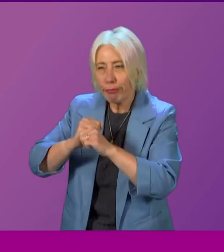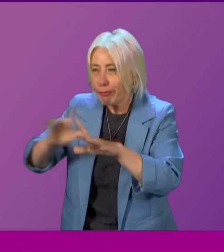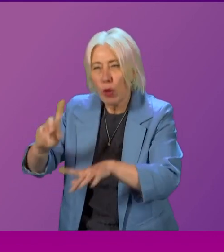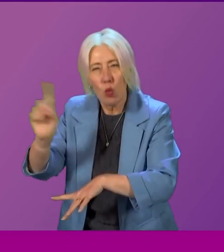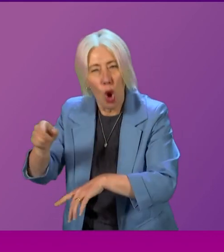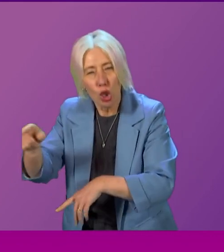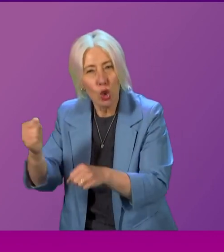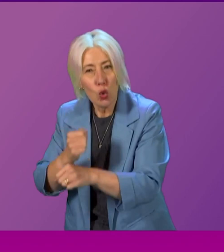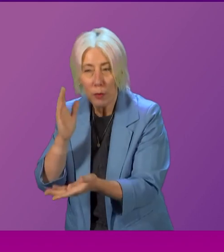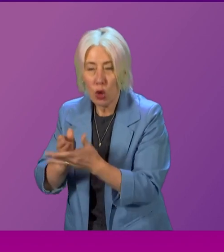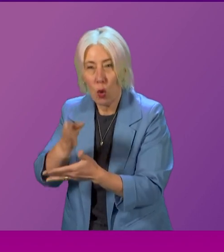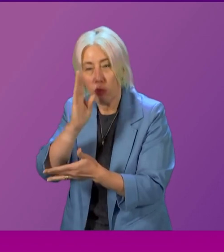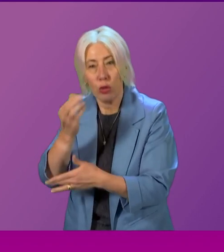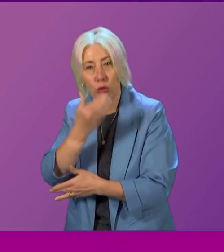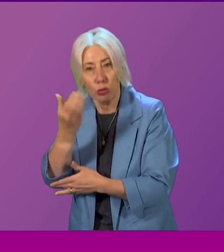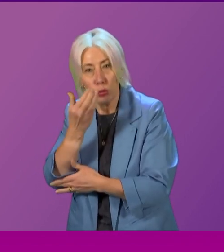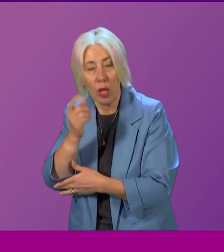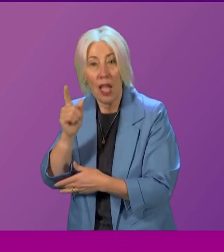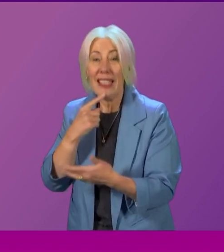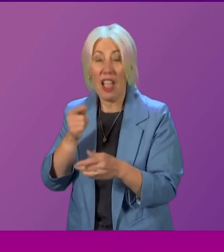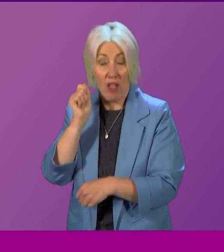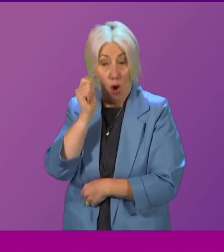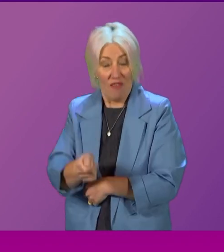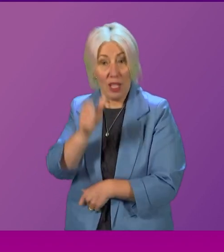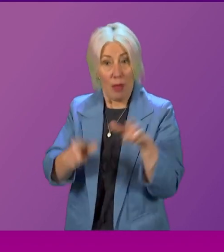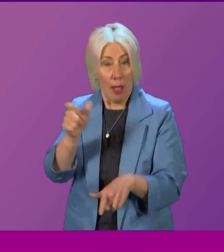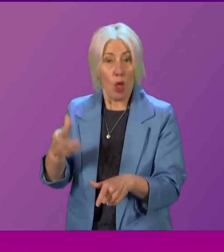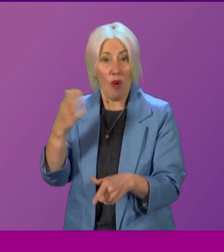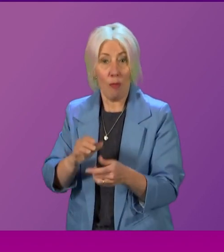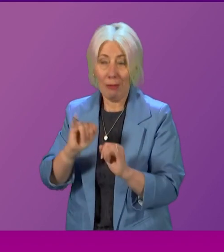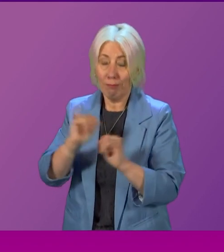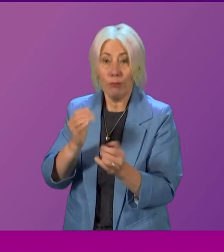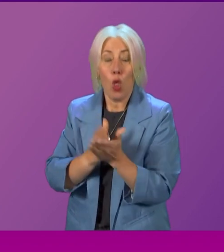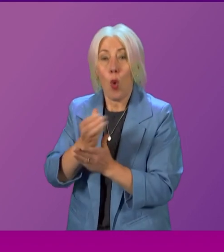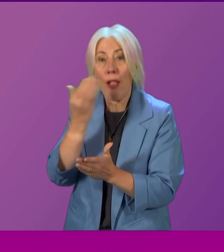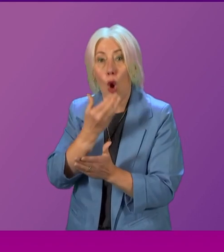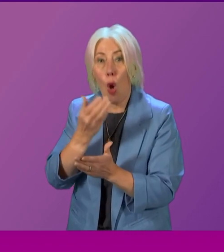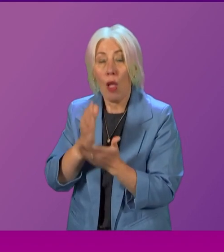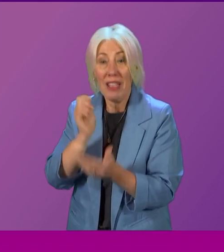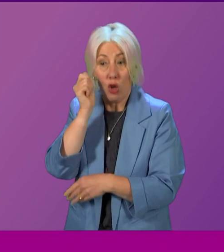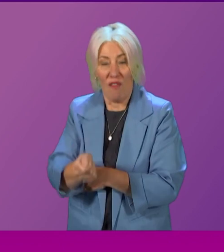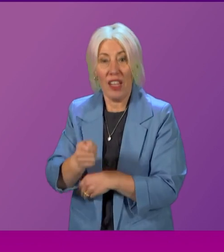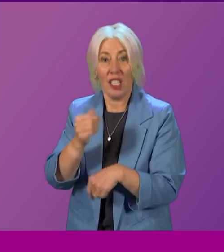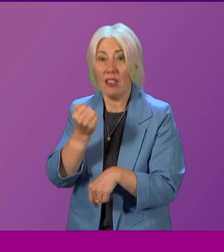Does the First Minister agree that those conviction rates are simply far too low?